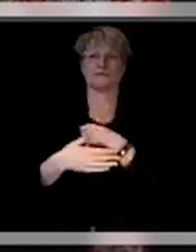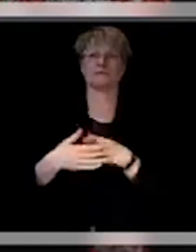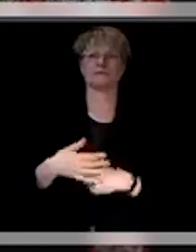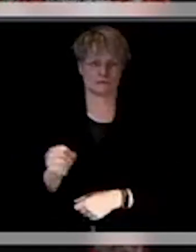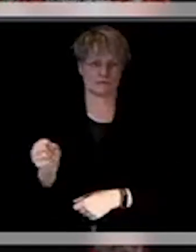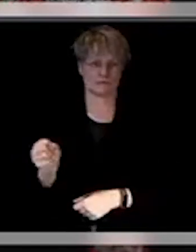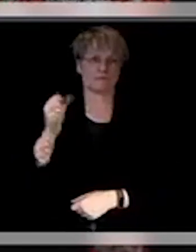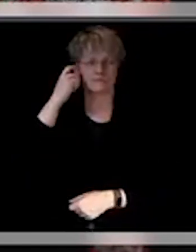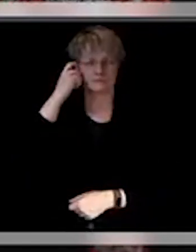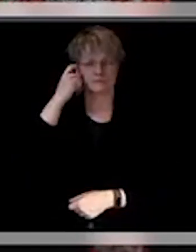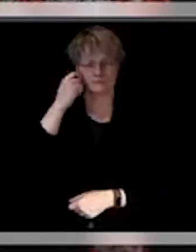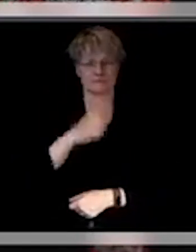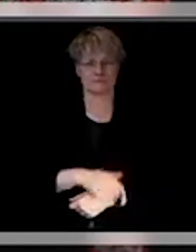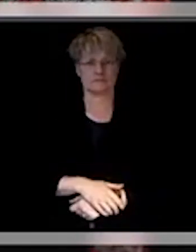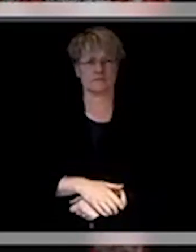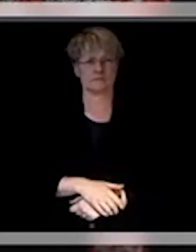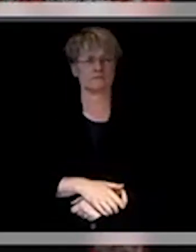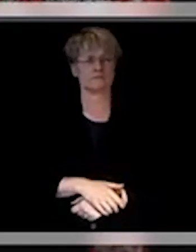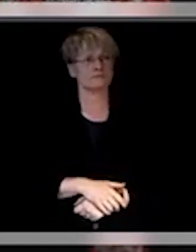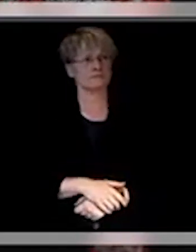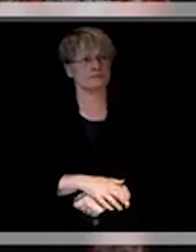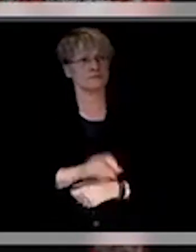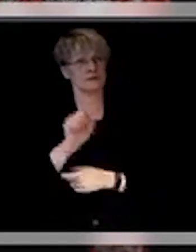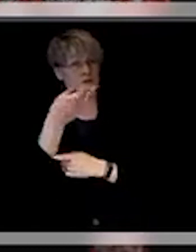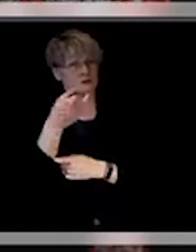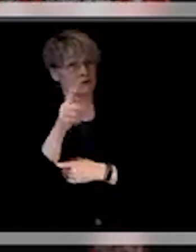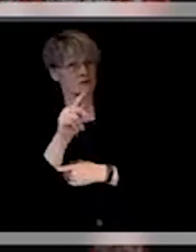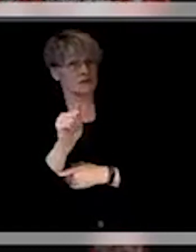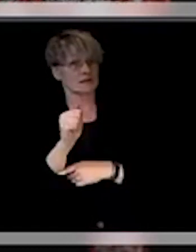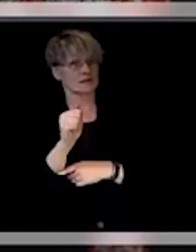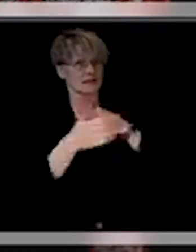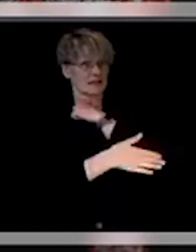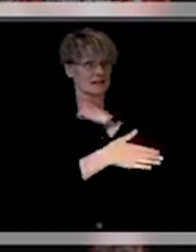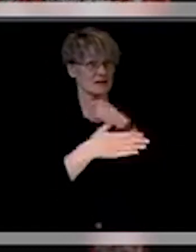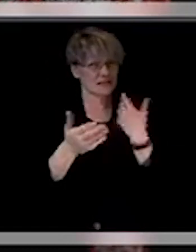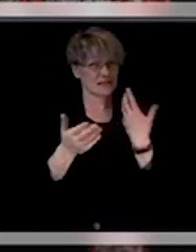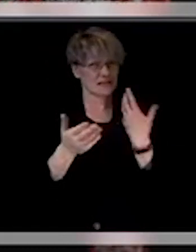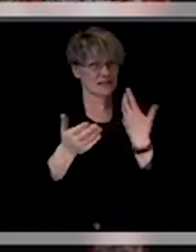How close is Shasta County to being on the watch list?